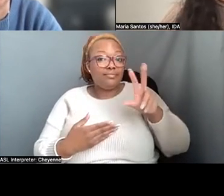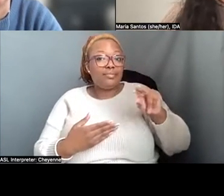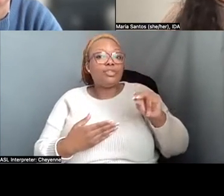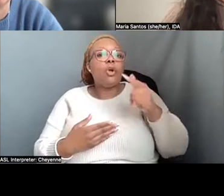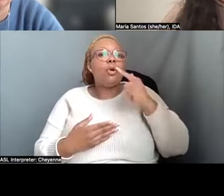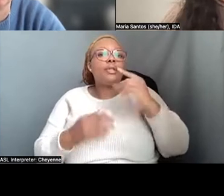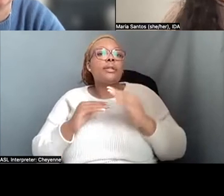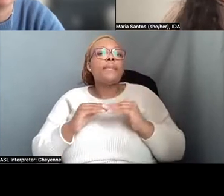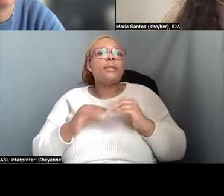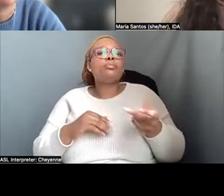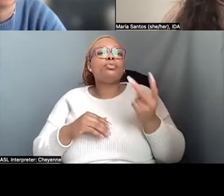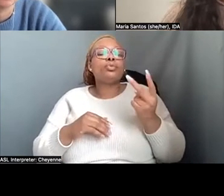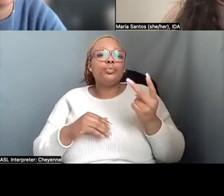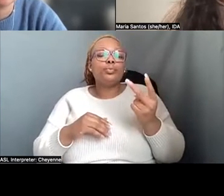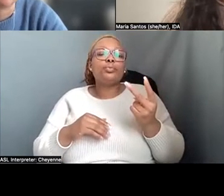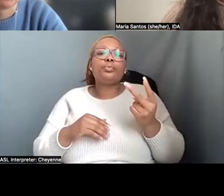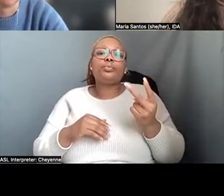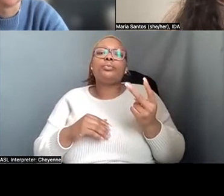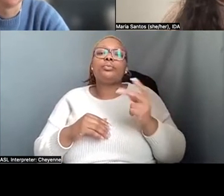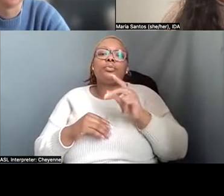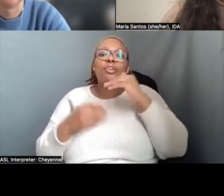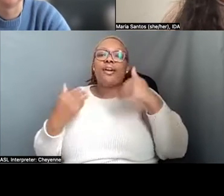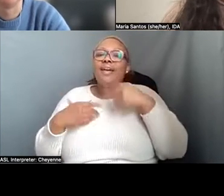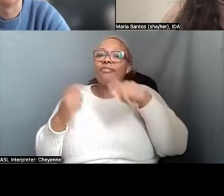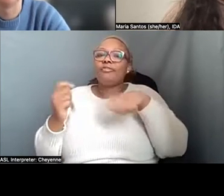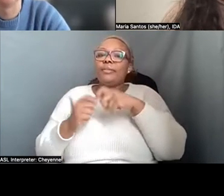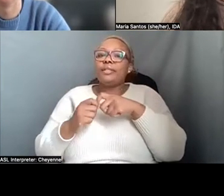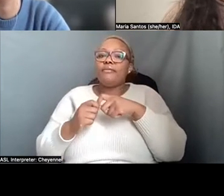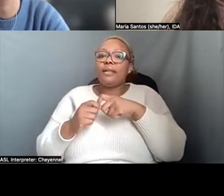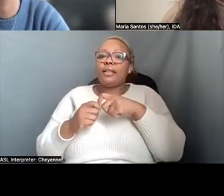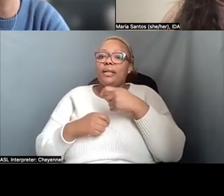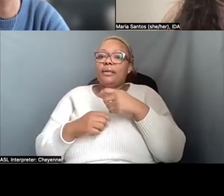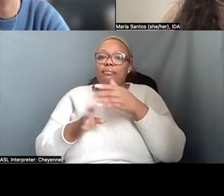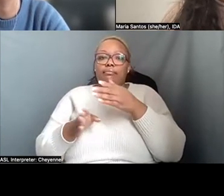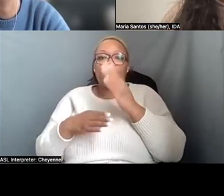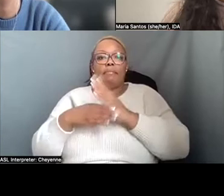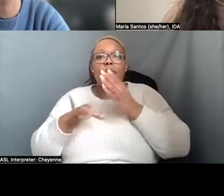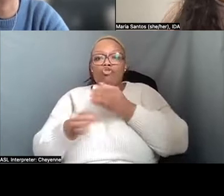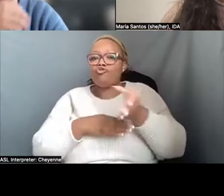No. It is a minimum. You don't have to be specific a mid--career.